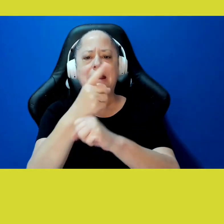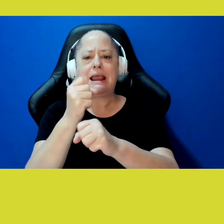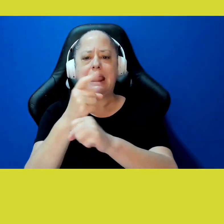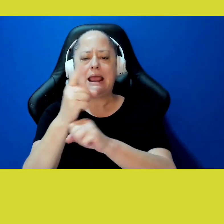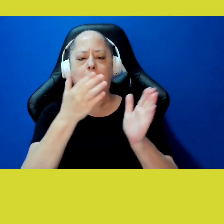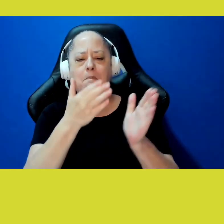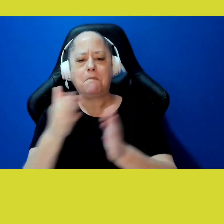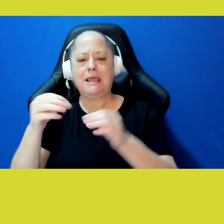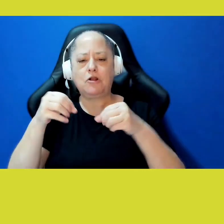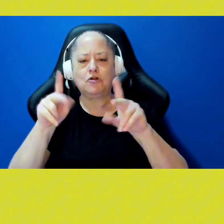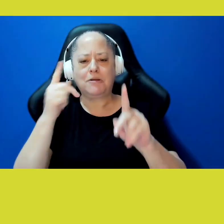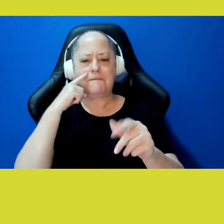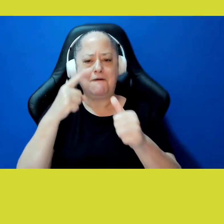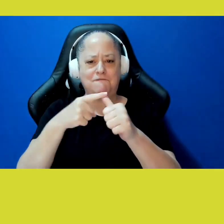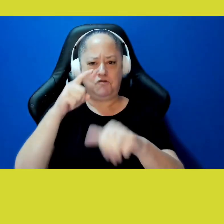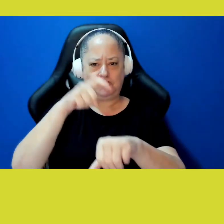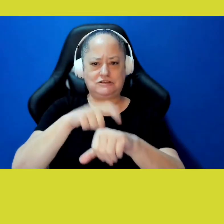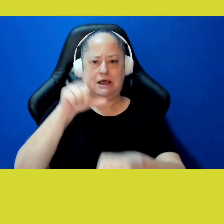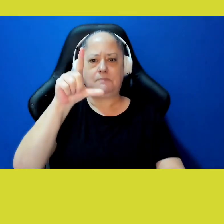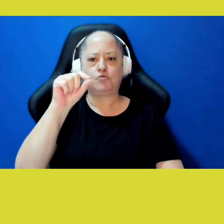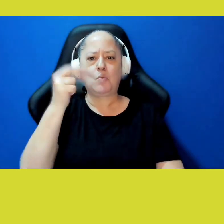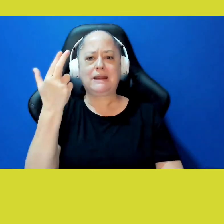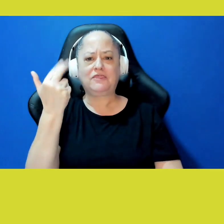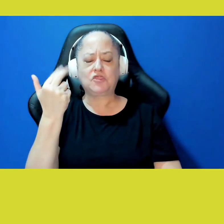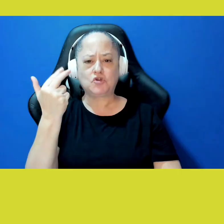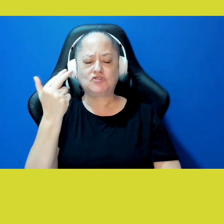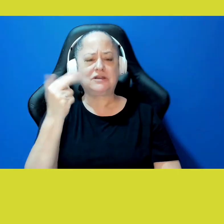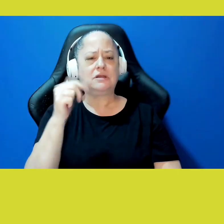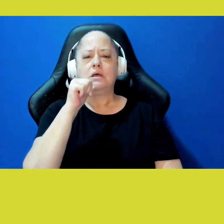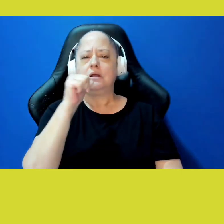the first time in 2013. So it wasn't mandated. It was